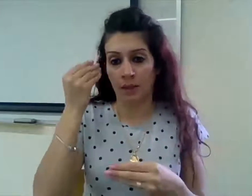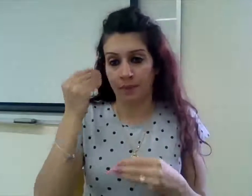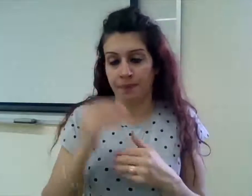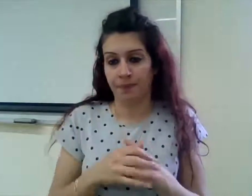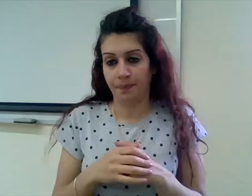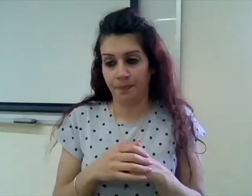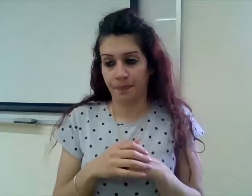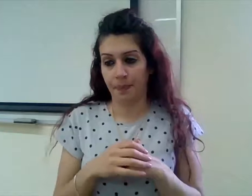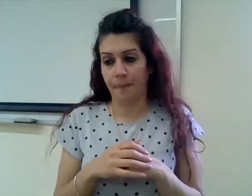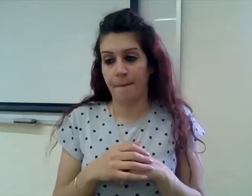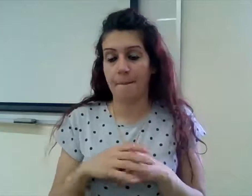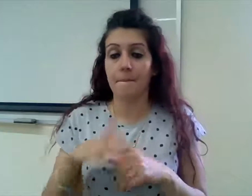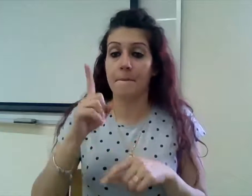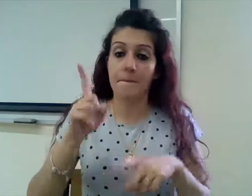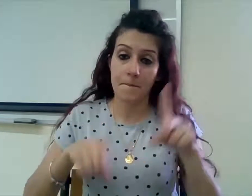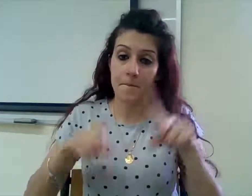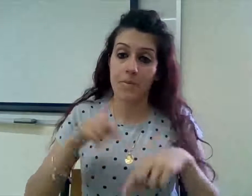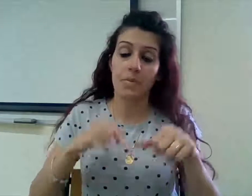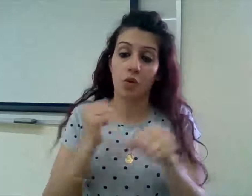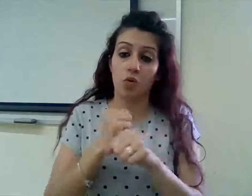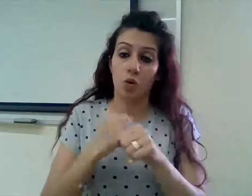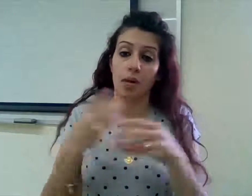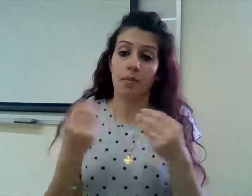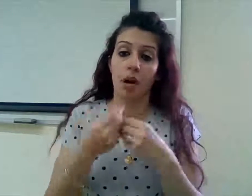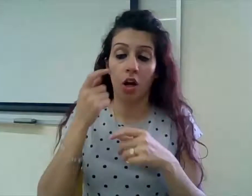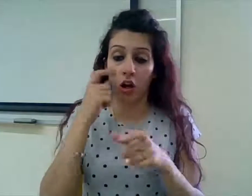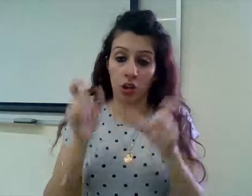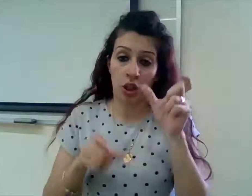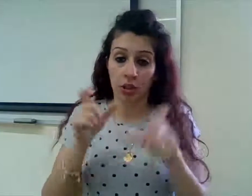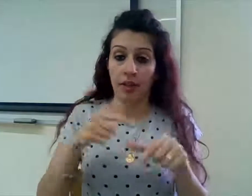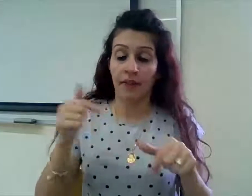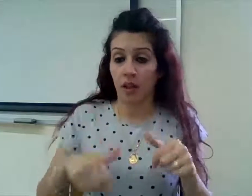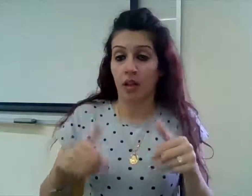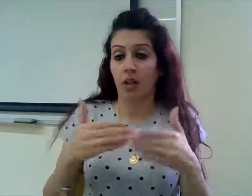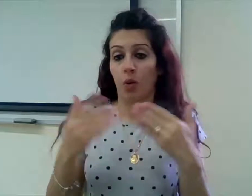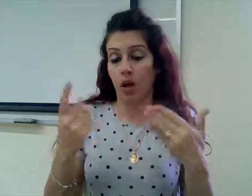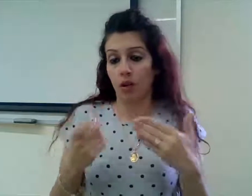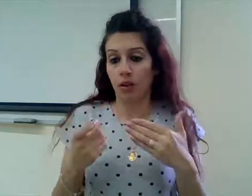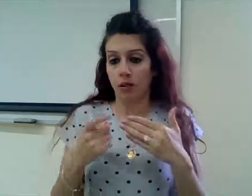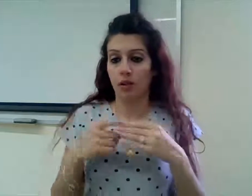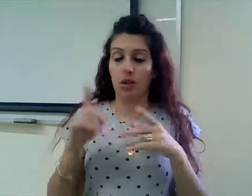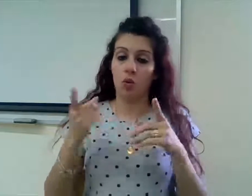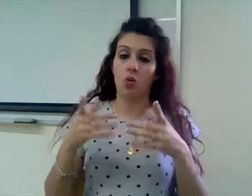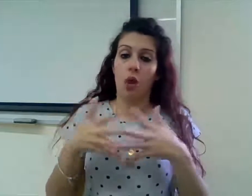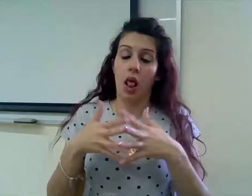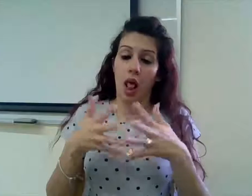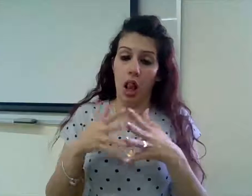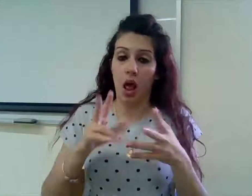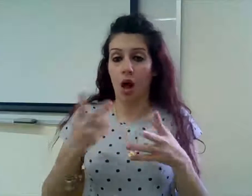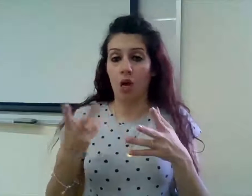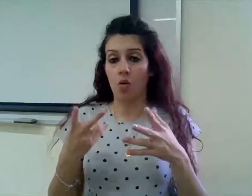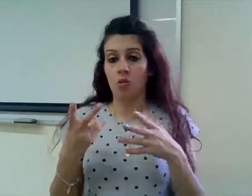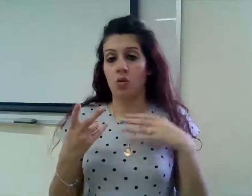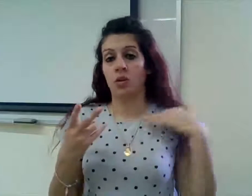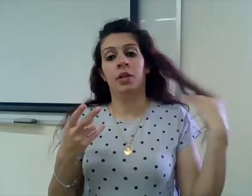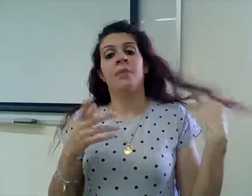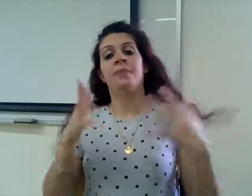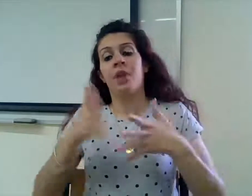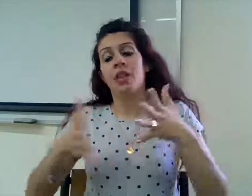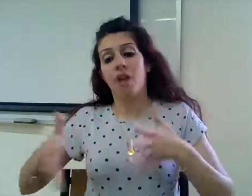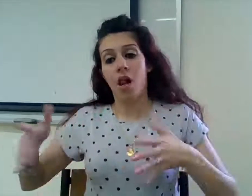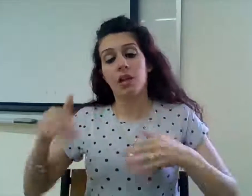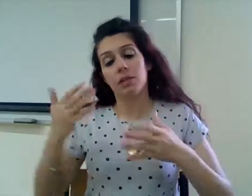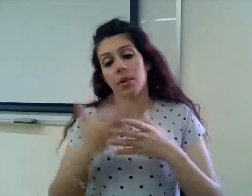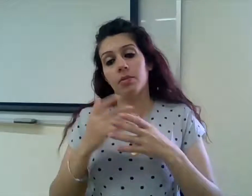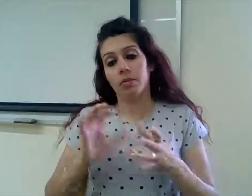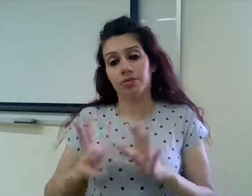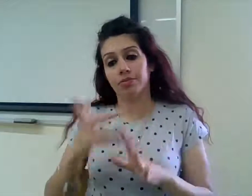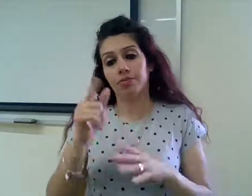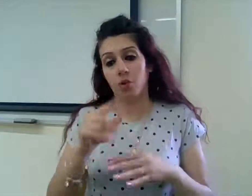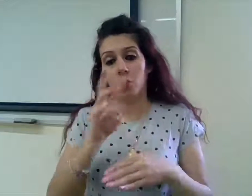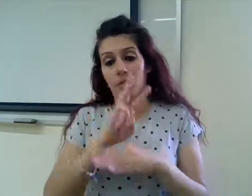and the next question also like from one of the local CBO's threshold knowledge